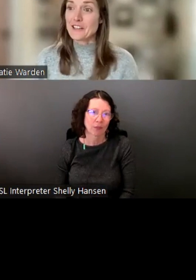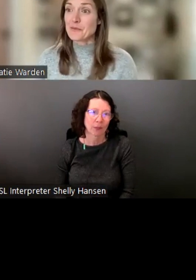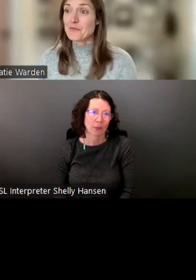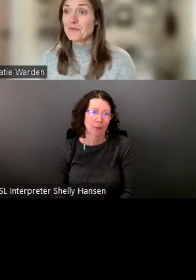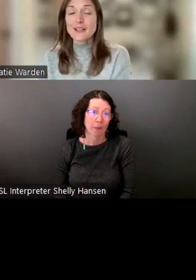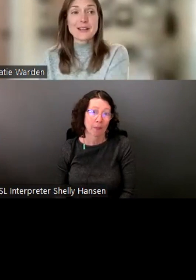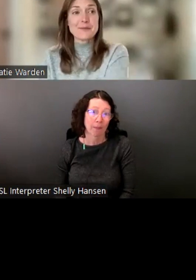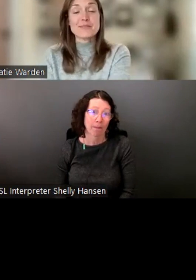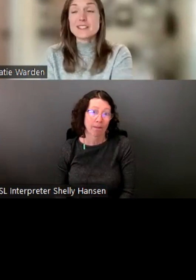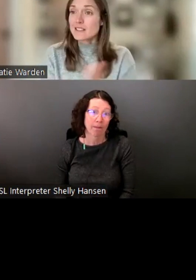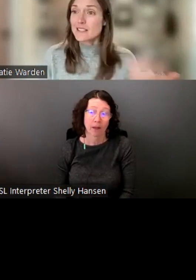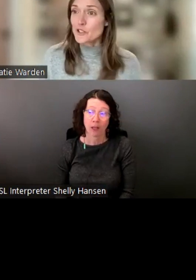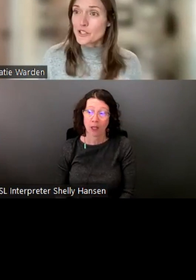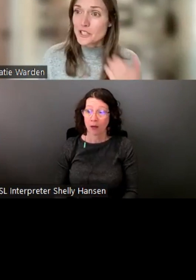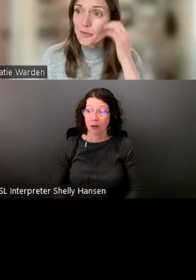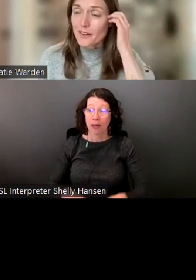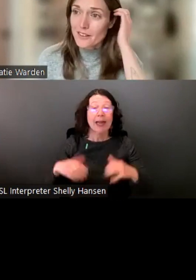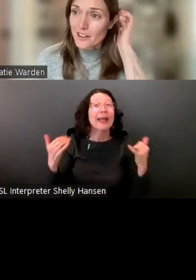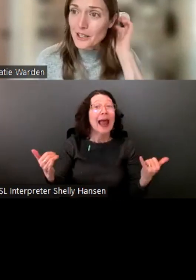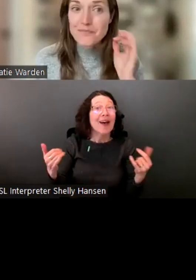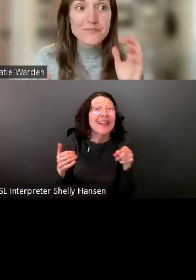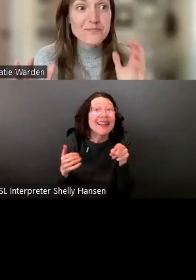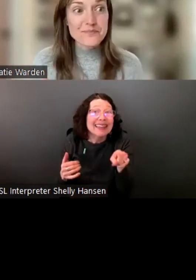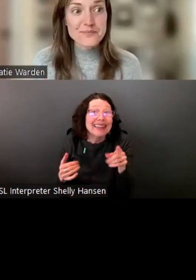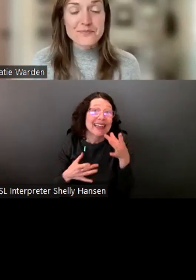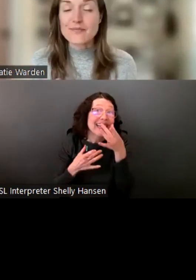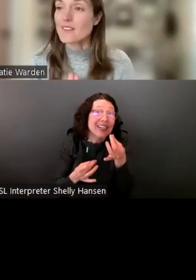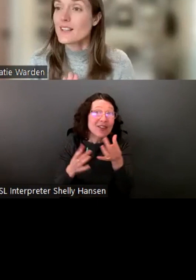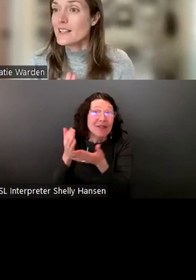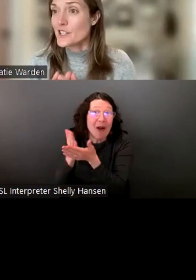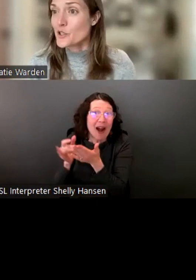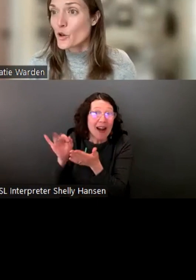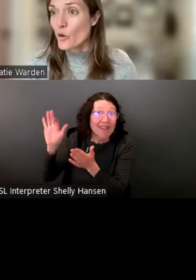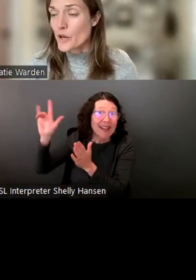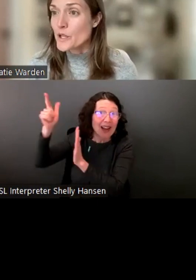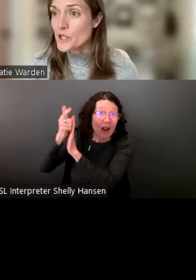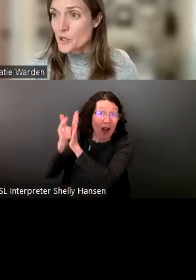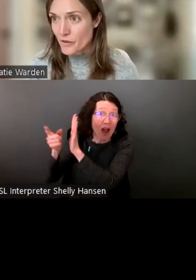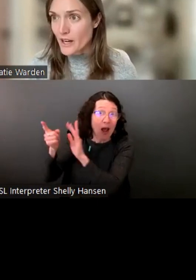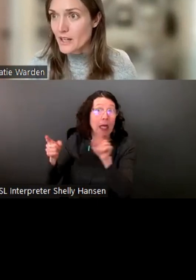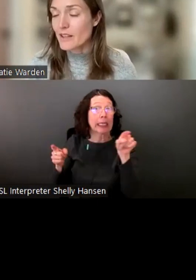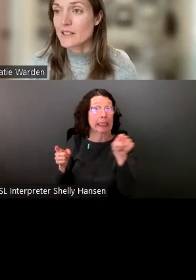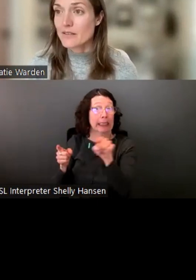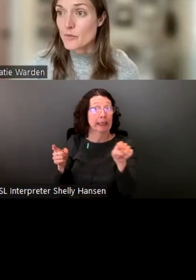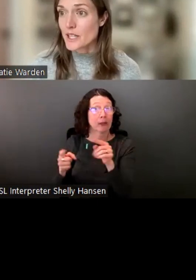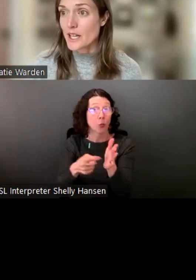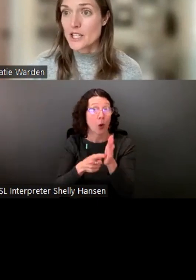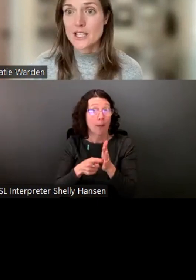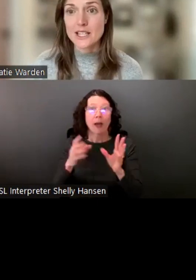Now, this is an interesting part of the law, this requirement to provide effective communication.